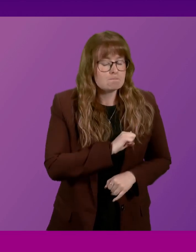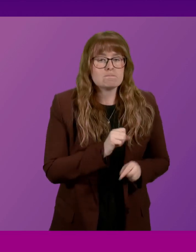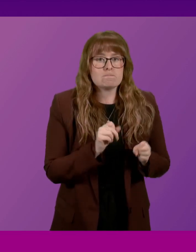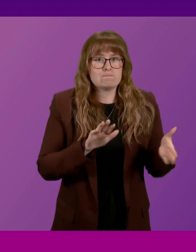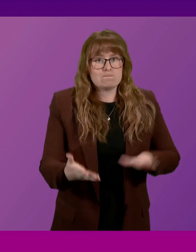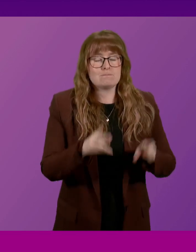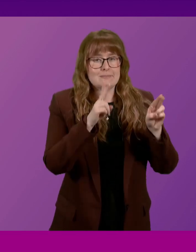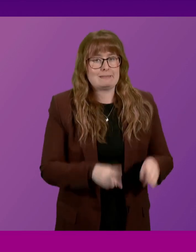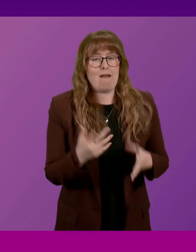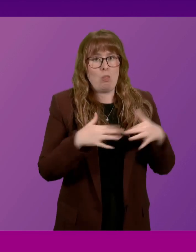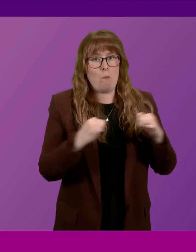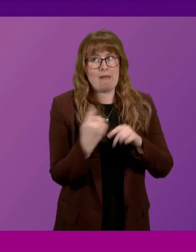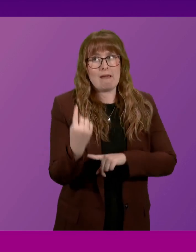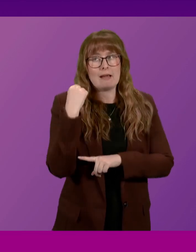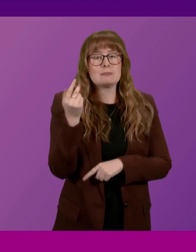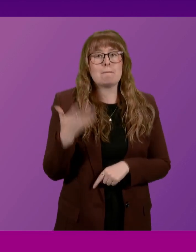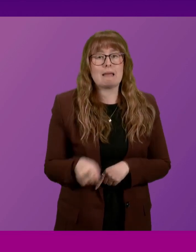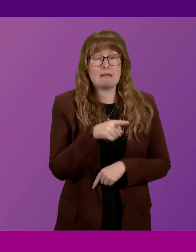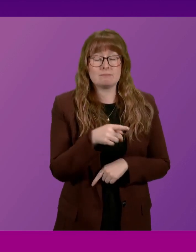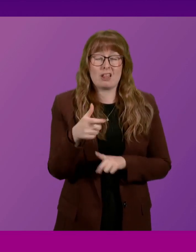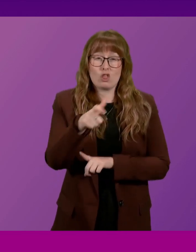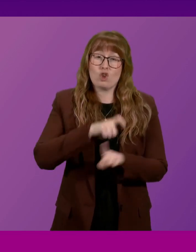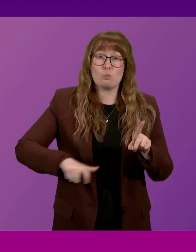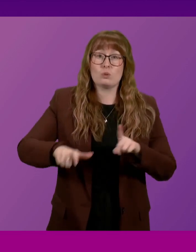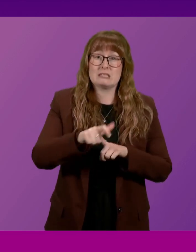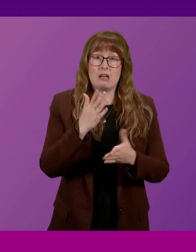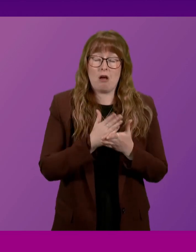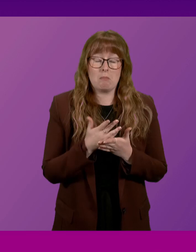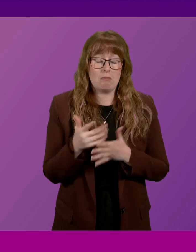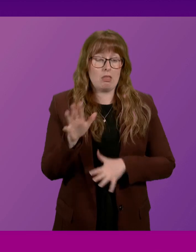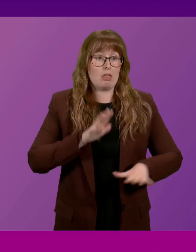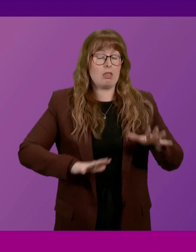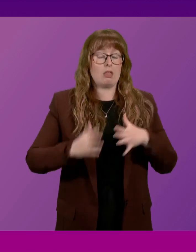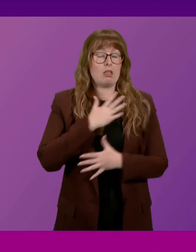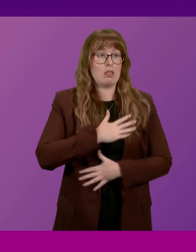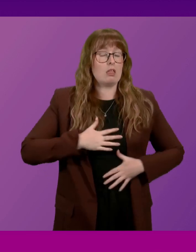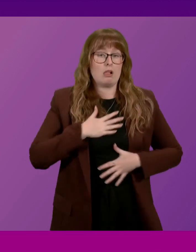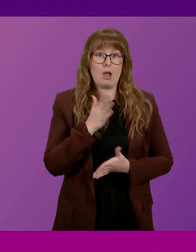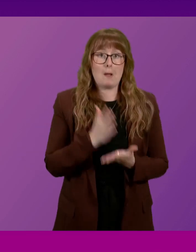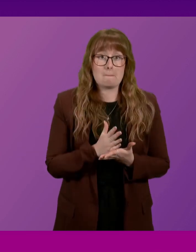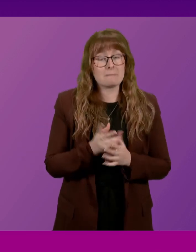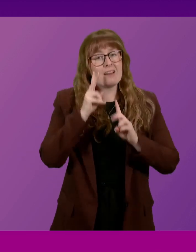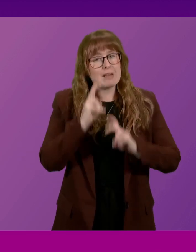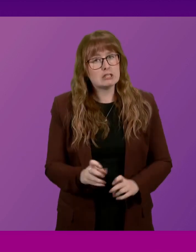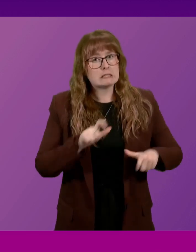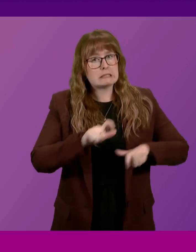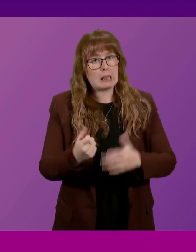the weekend, and the community there is reeling. Investigations are on-going, and the police must